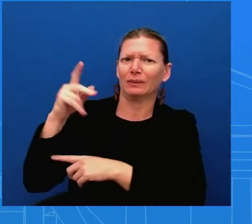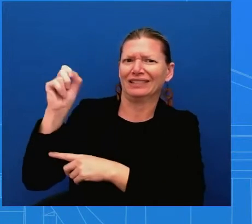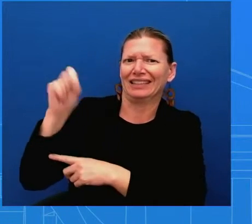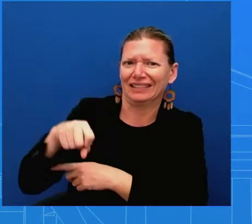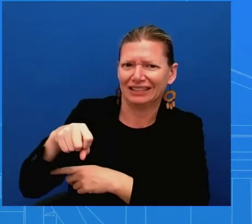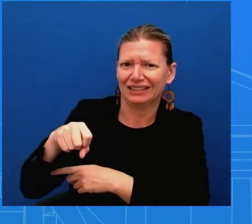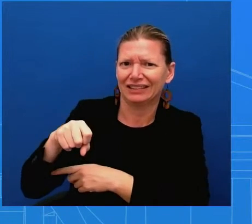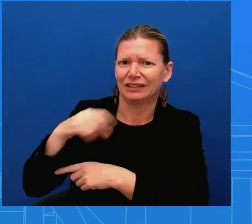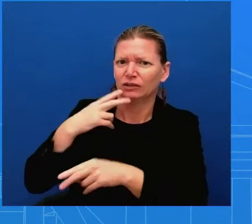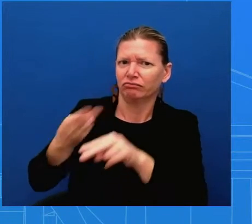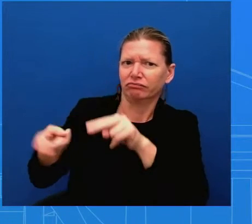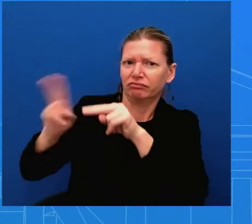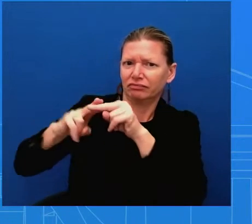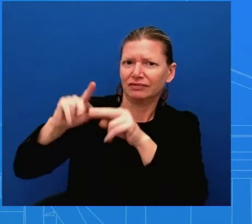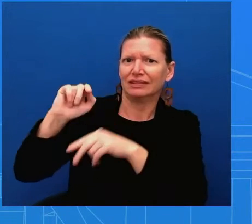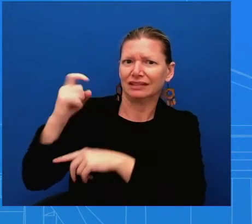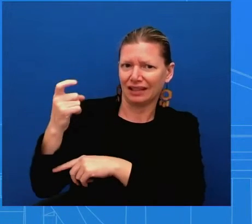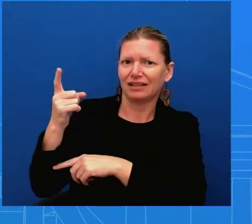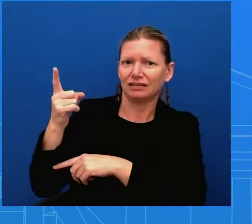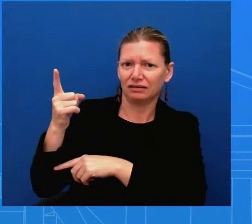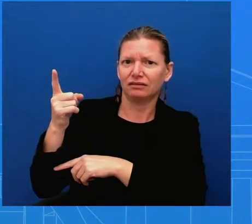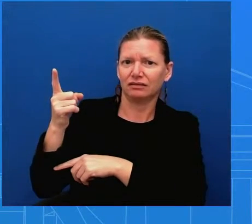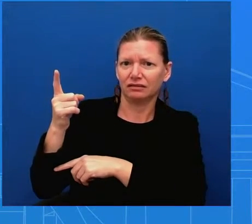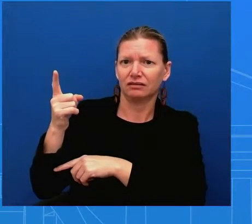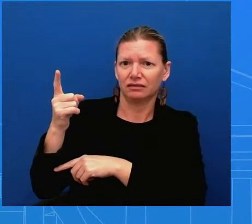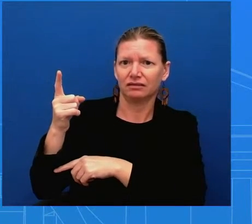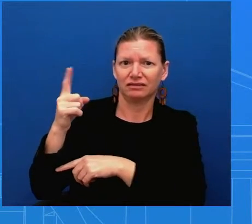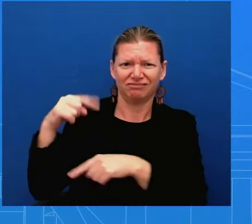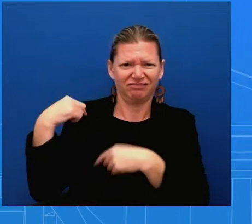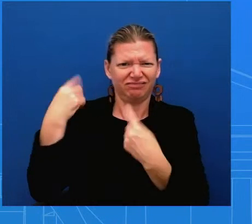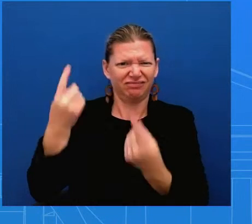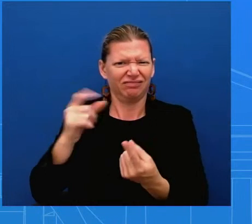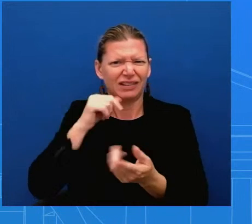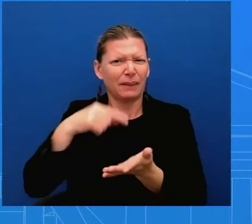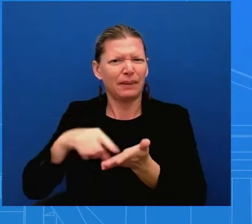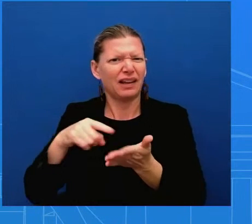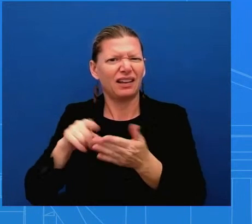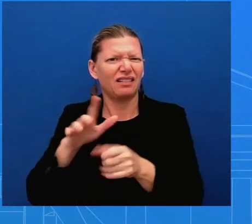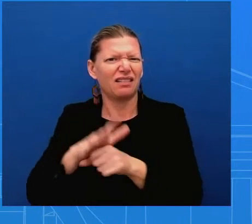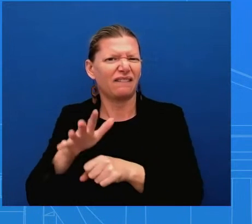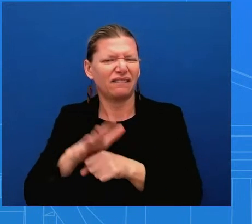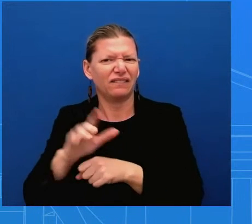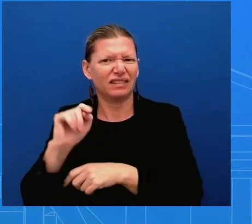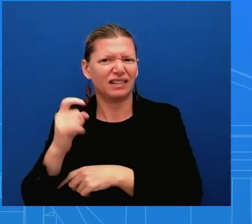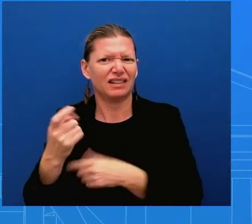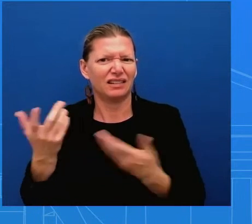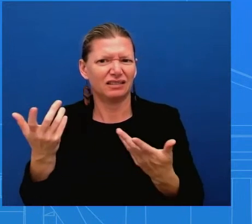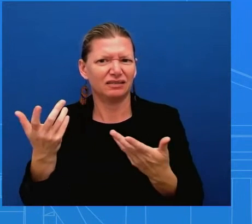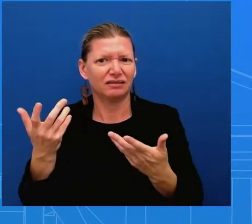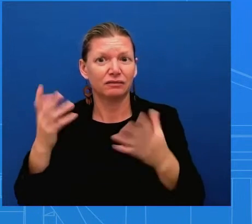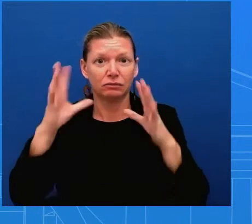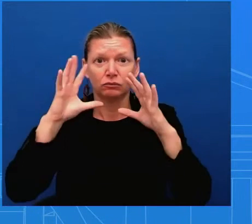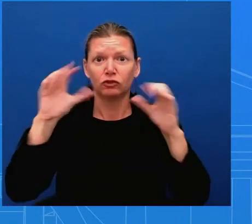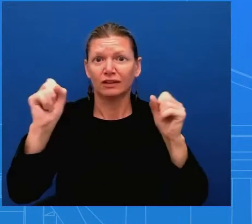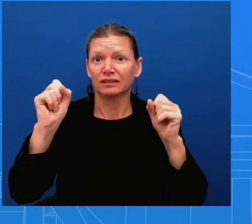And he believes if we are able to do that, to tax corporations and billionaires, that would pay for his investments in America